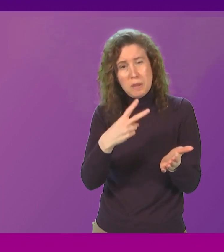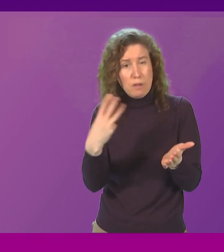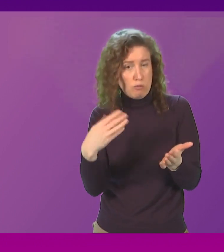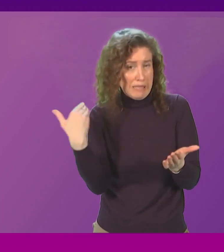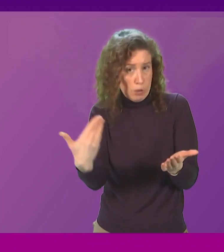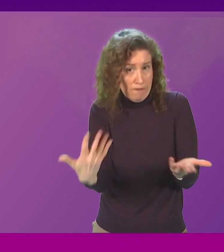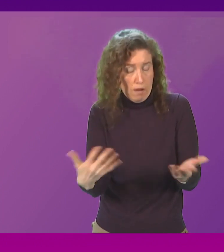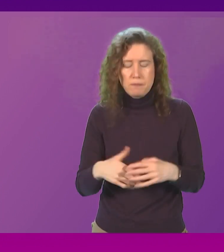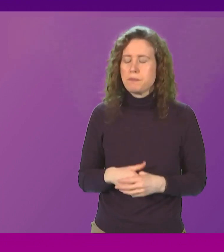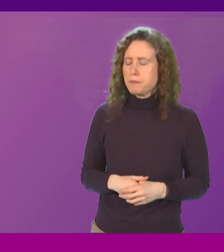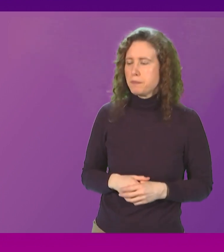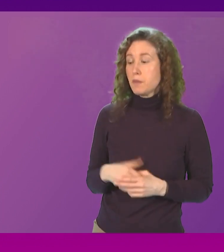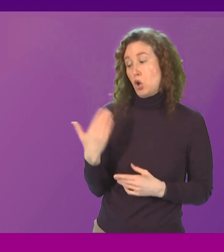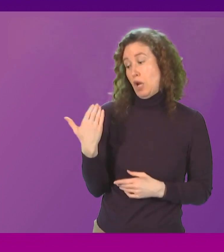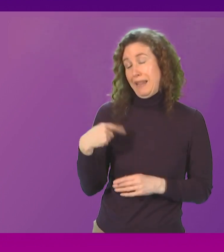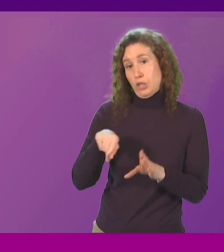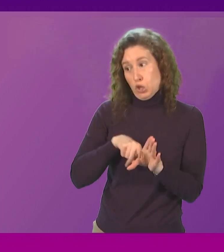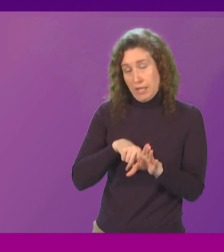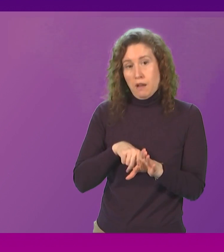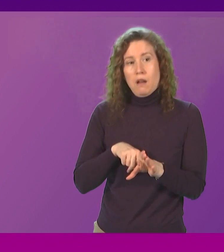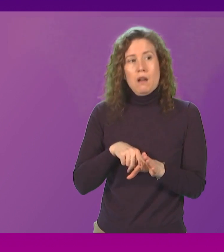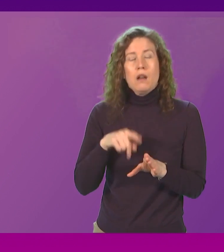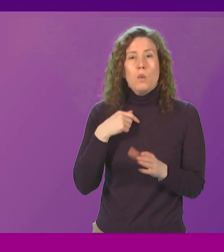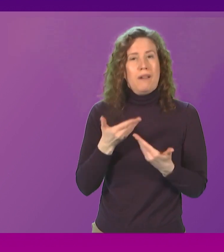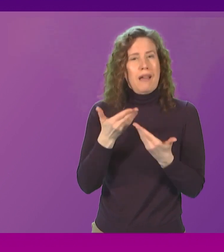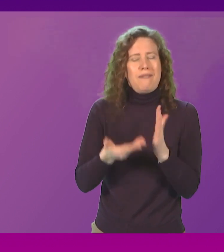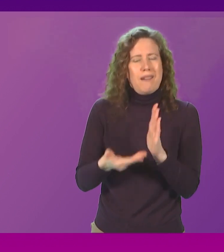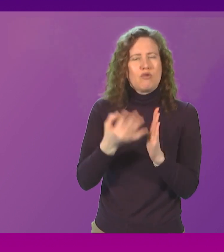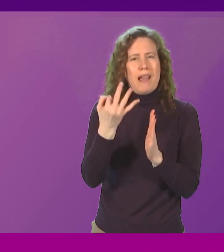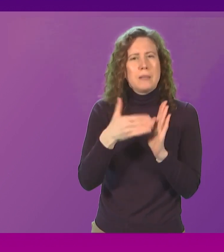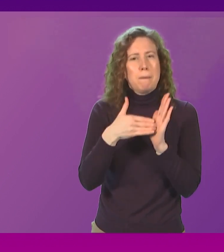Earlier this year, we allocated an additional £8 million to support health and social care